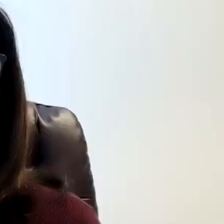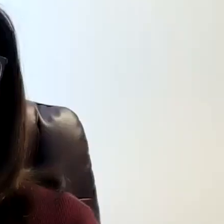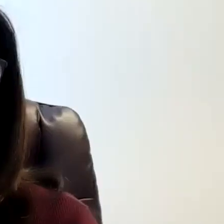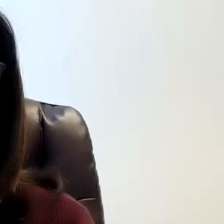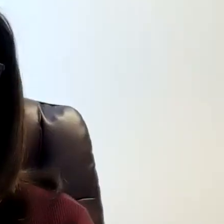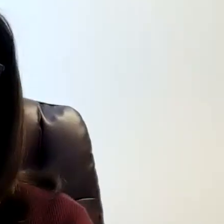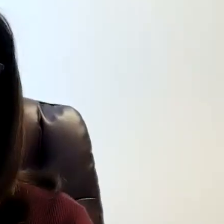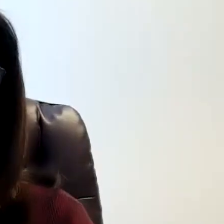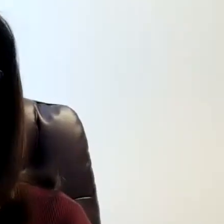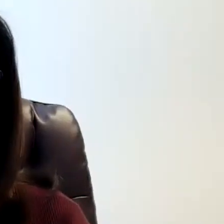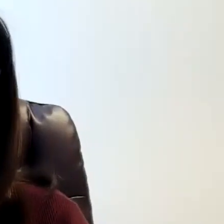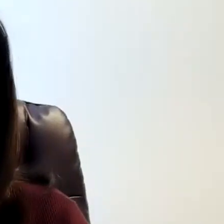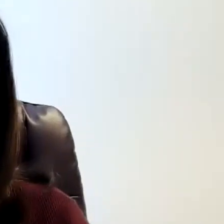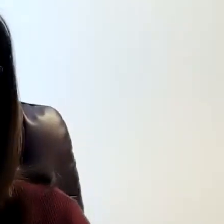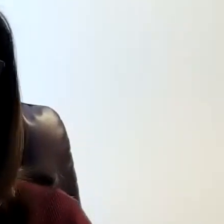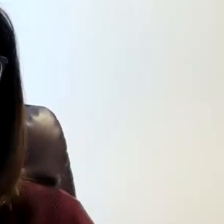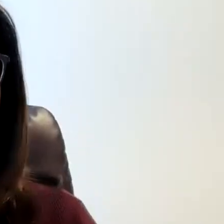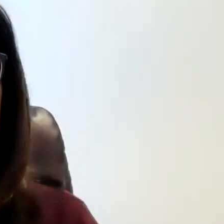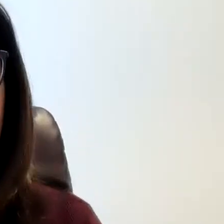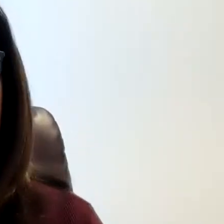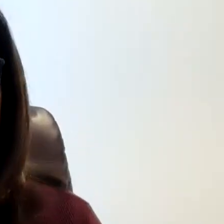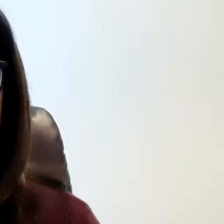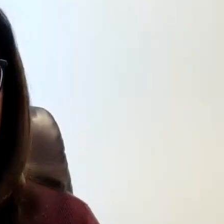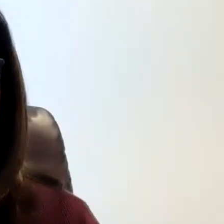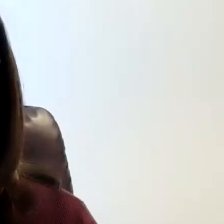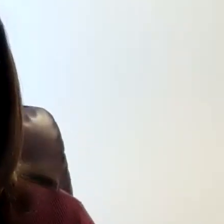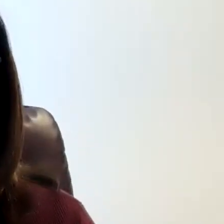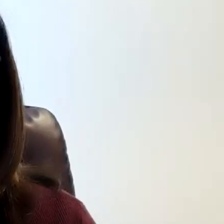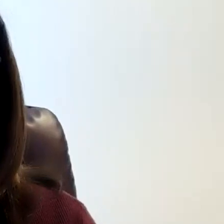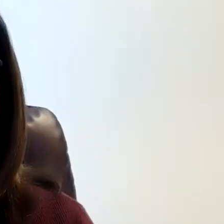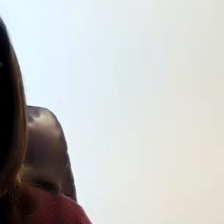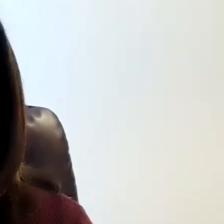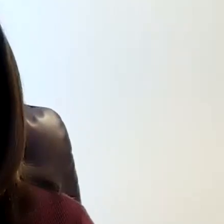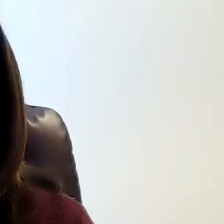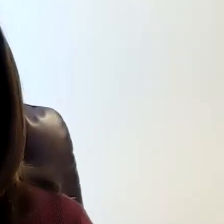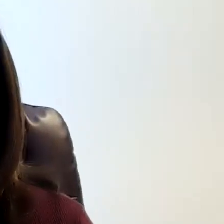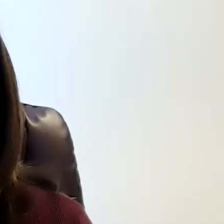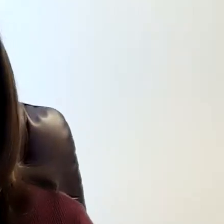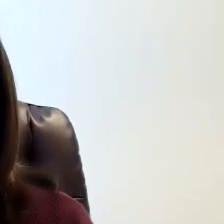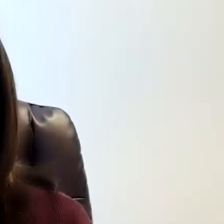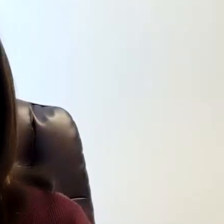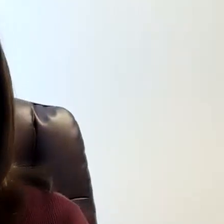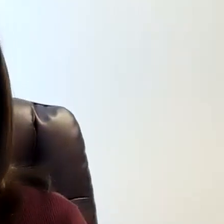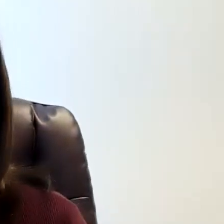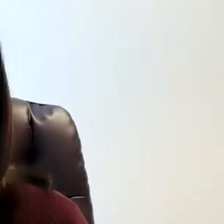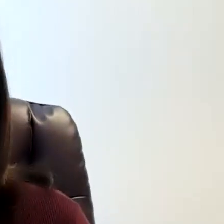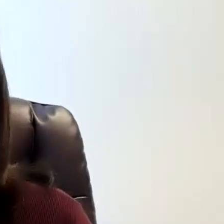where I am the director of My Choice Kentucky which is our supported decision-making project.